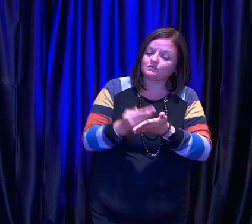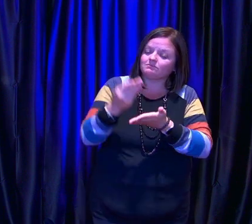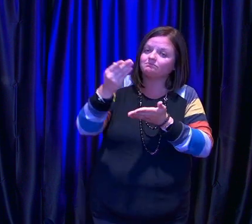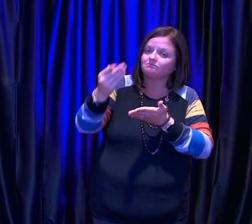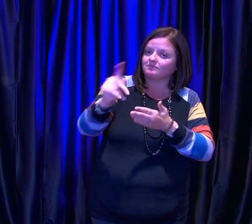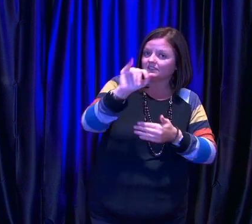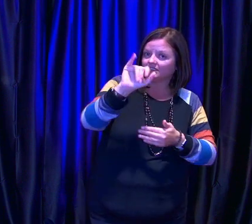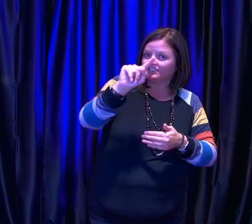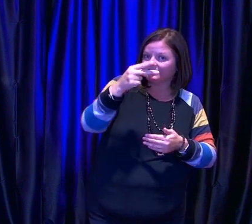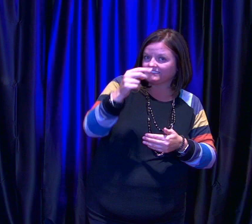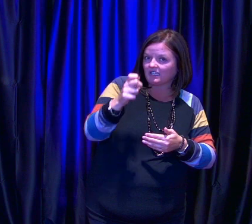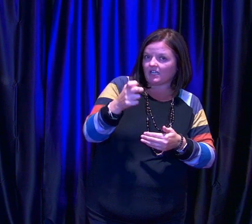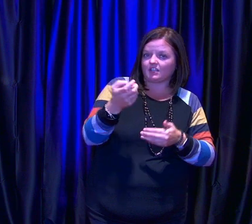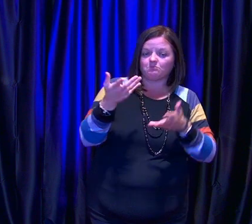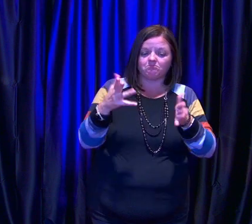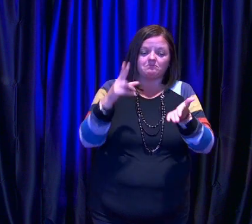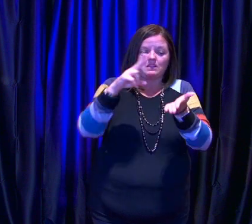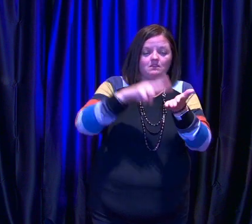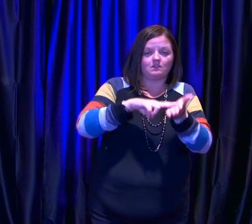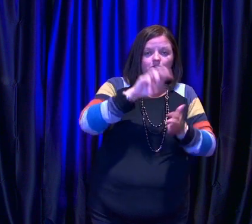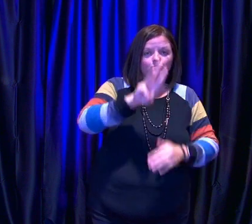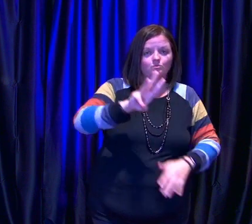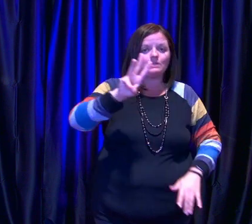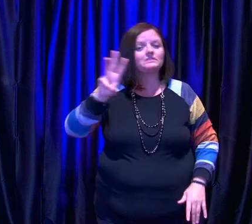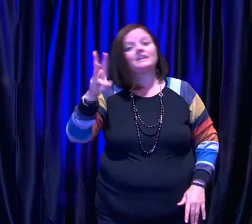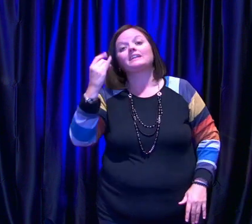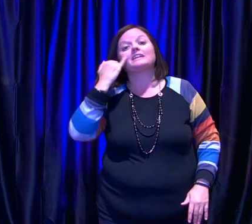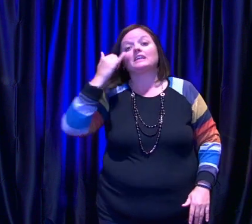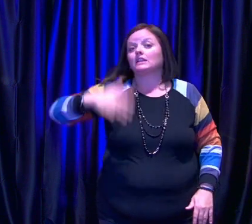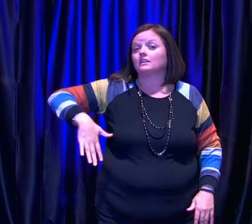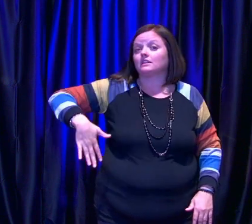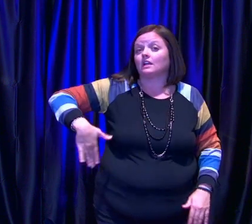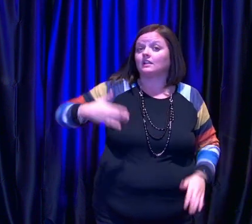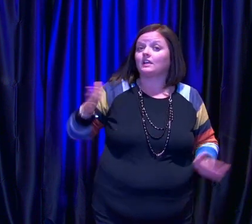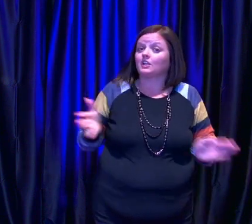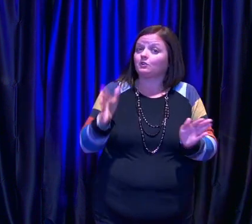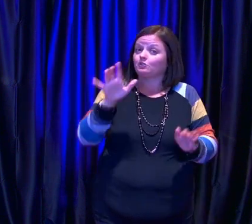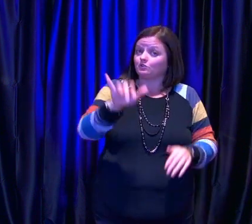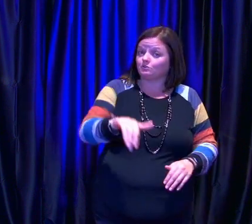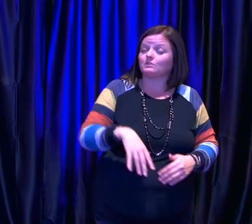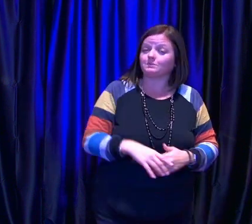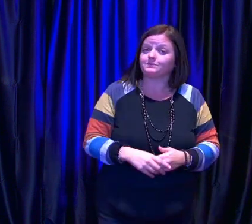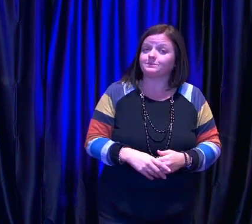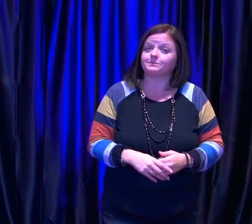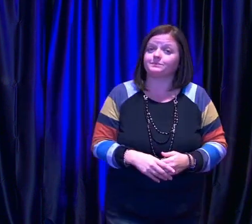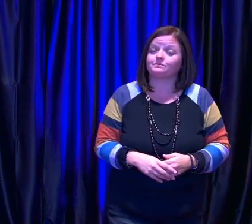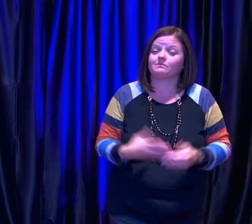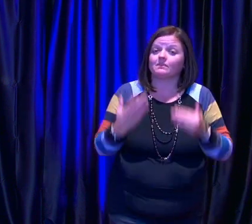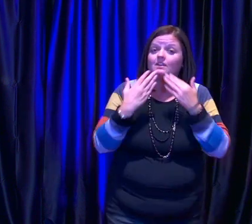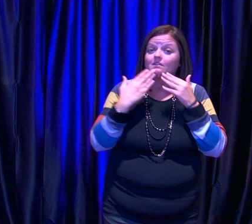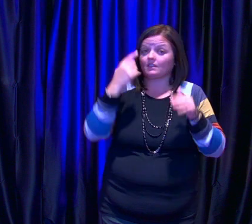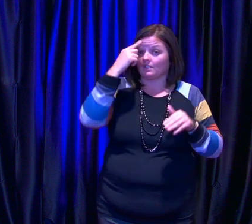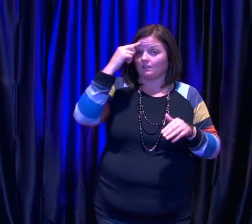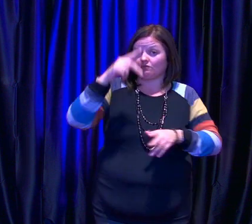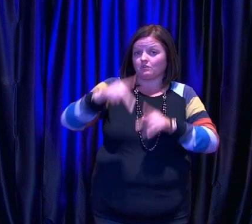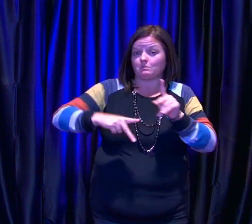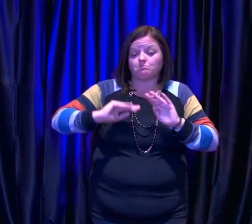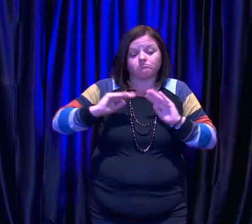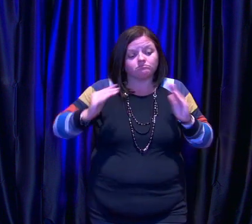you've logged on to our website if you've not we encourage you to do that thank you for those who are inviting their friends